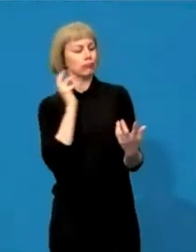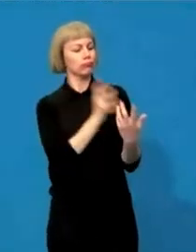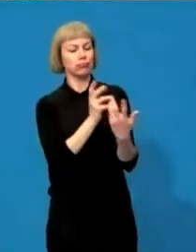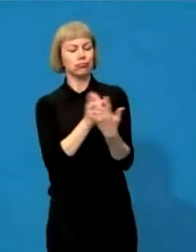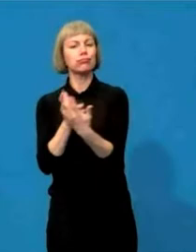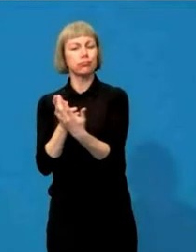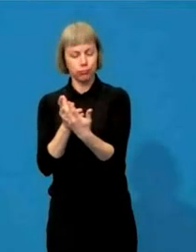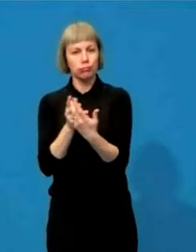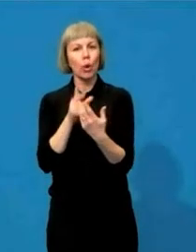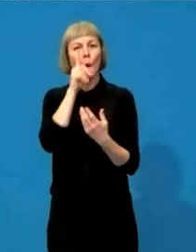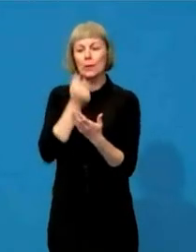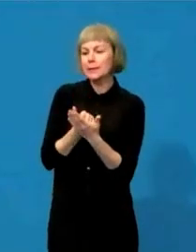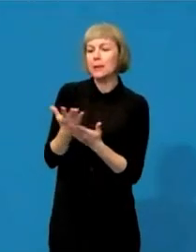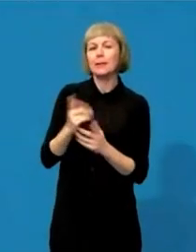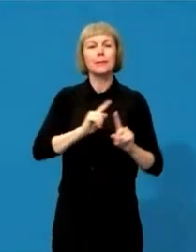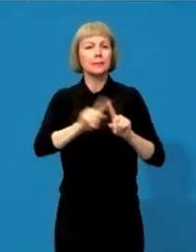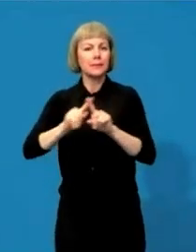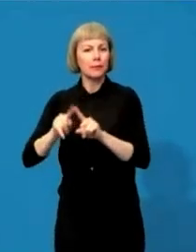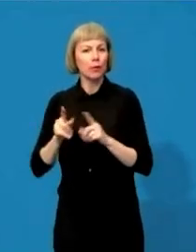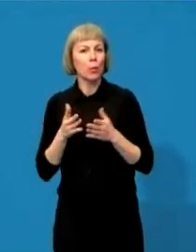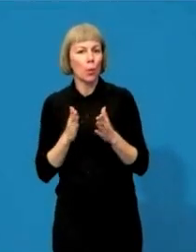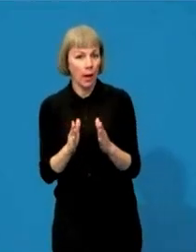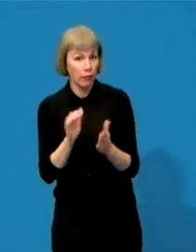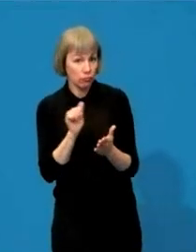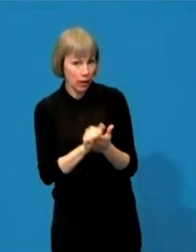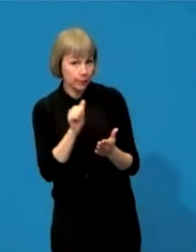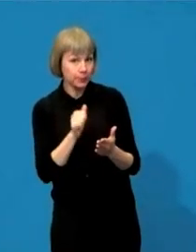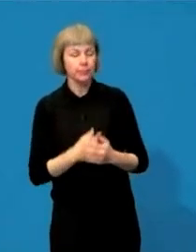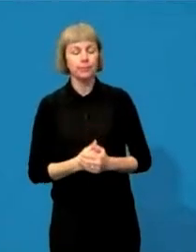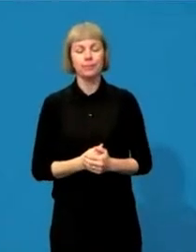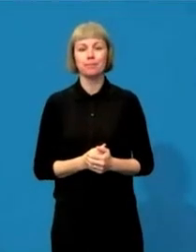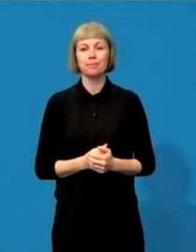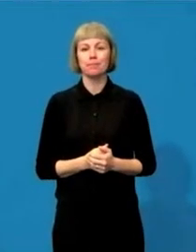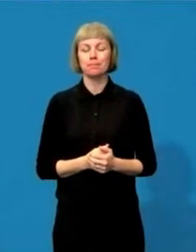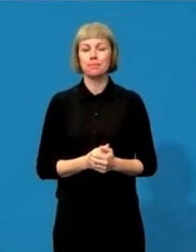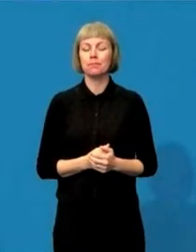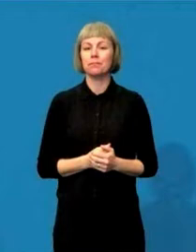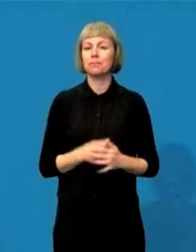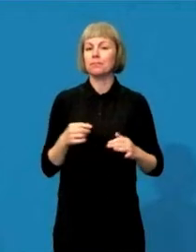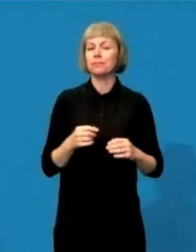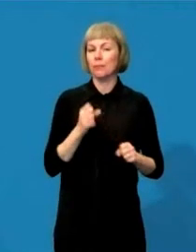The answer to that is yes, but also I think - and the perspective from the Men's